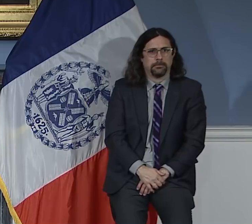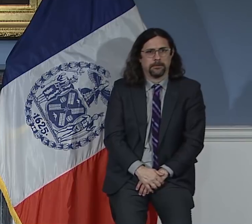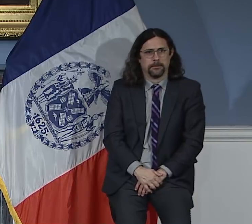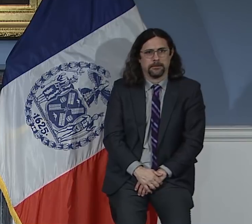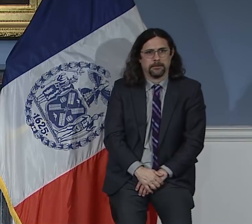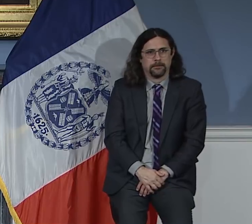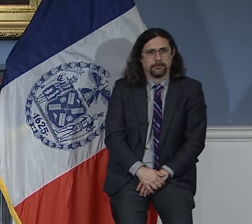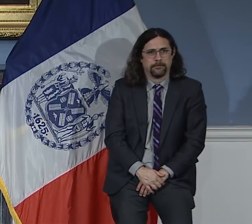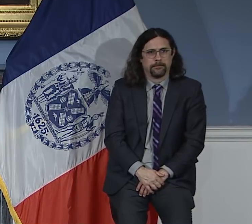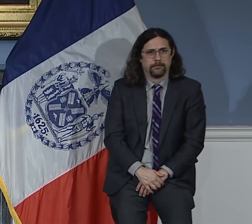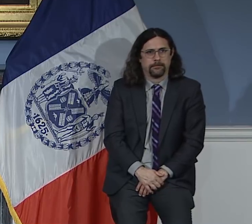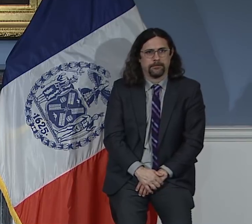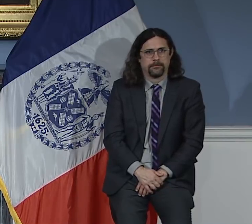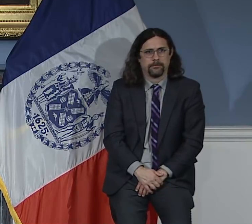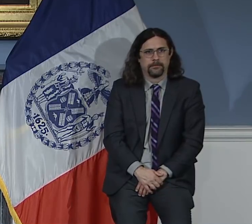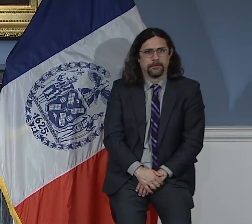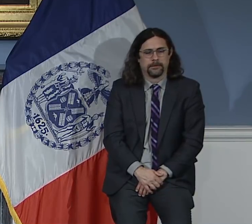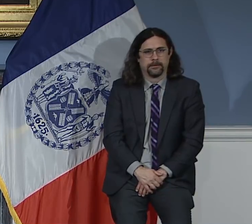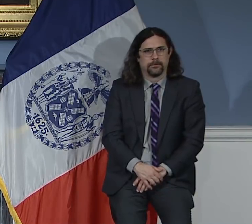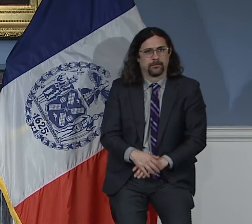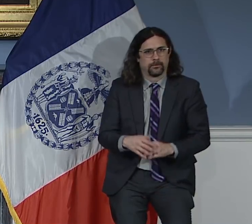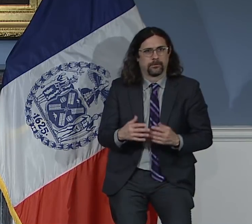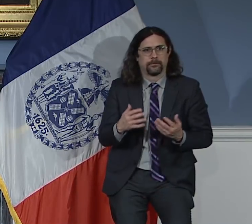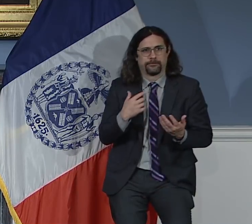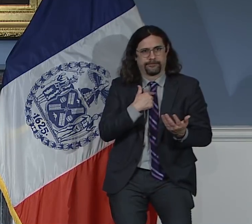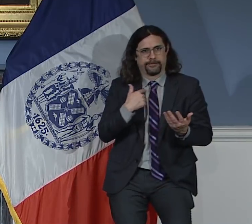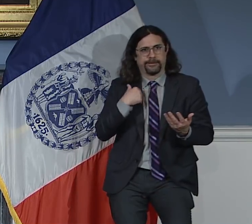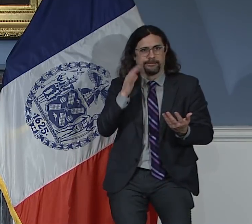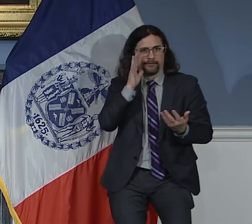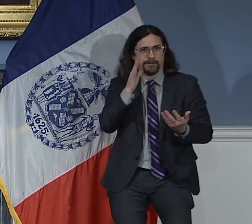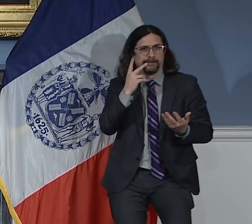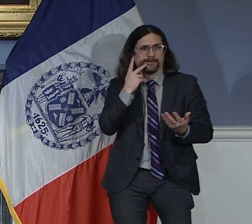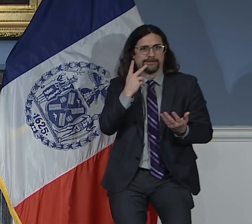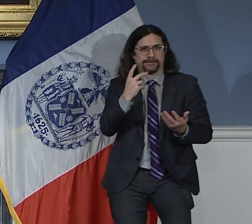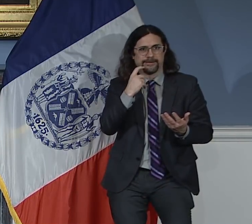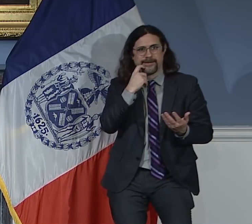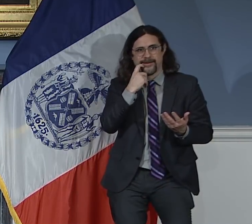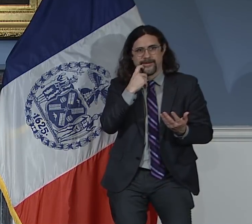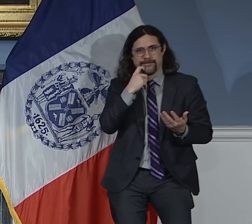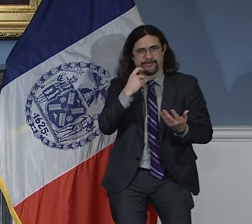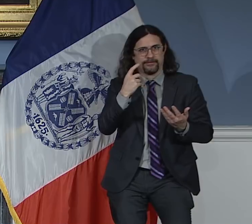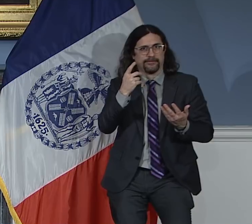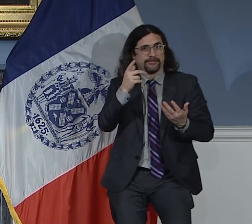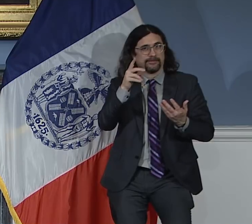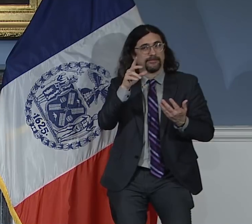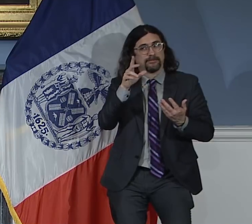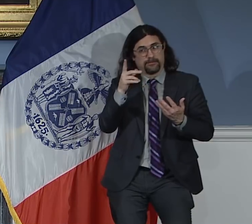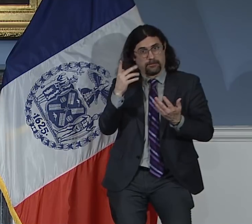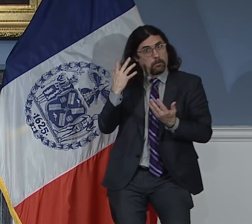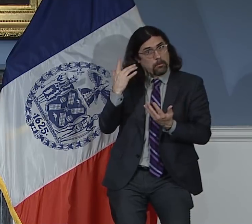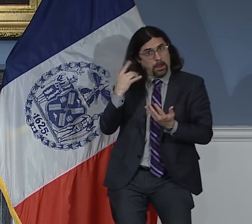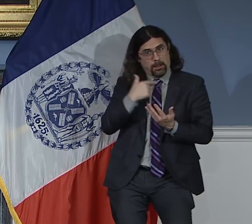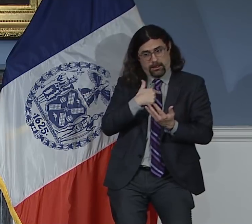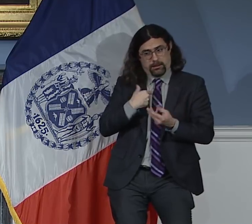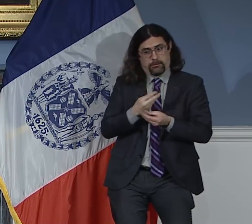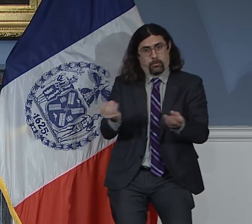SEE NUMBERS GROW MPSILBY EUCASE THE LARGER REALE REALITY IS BEING